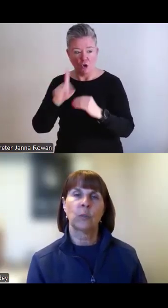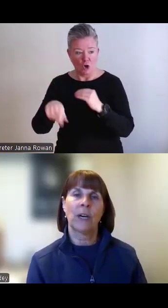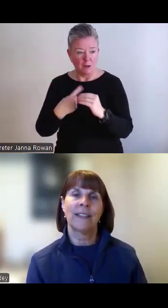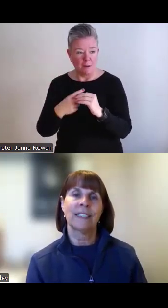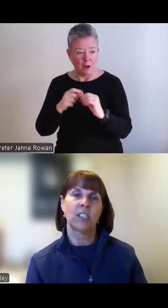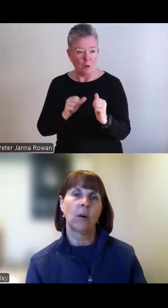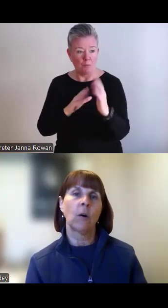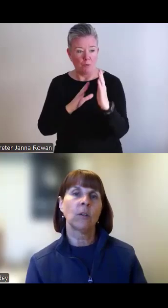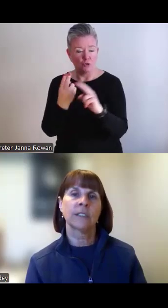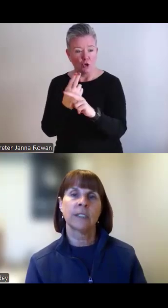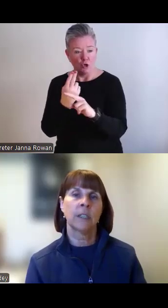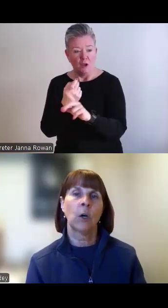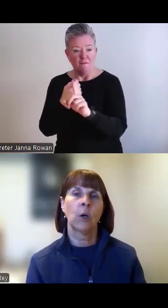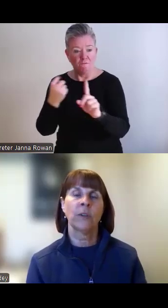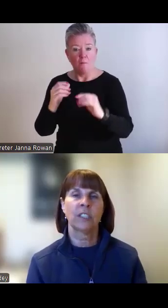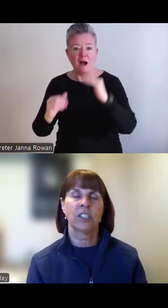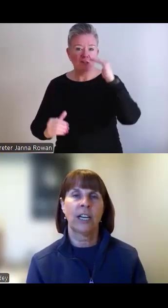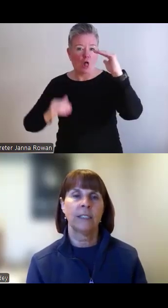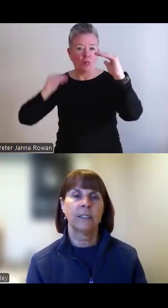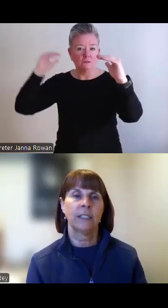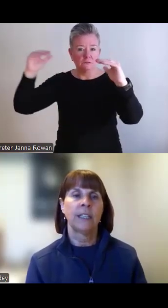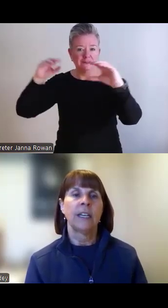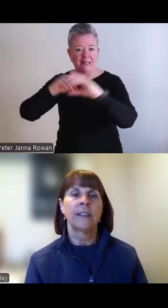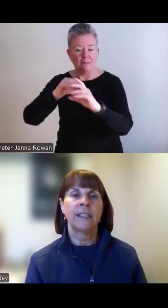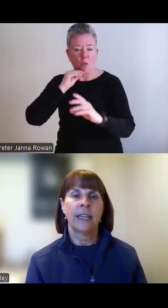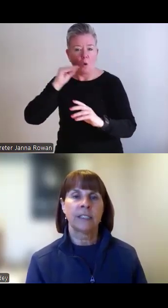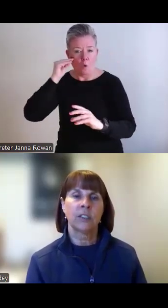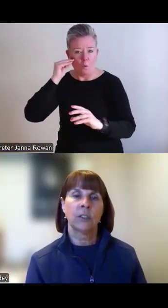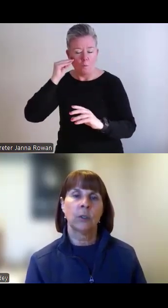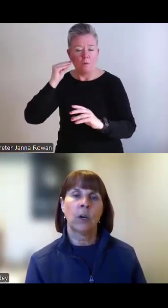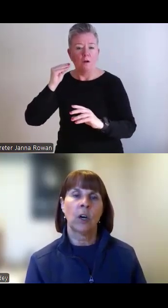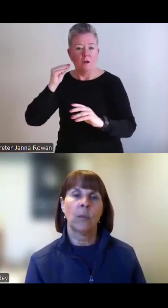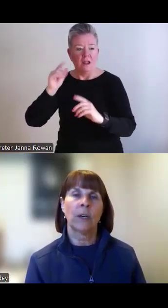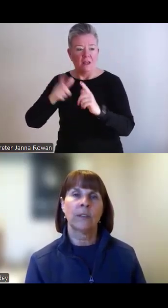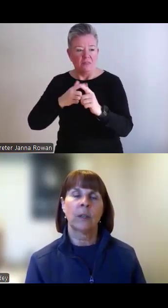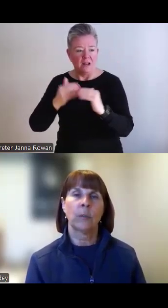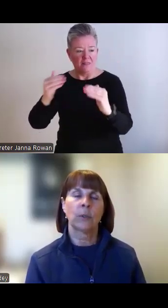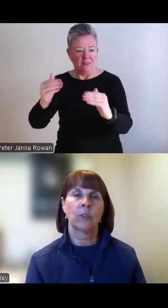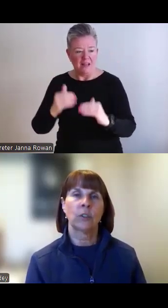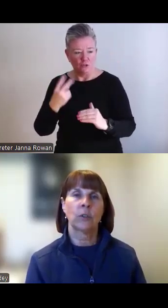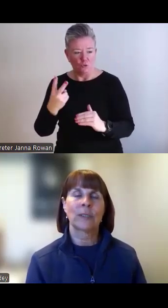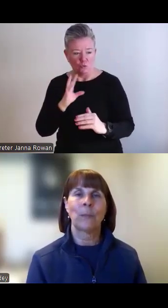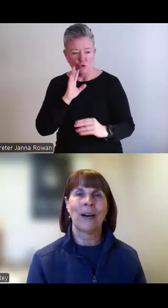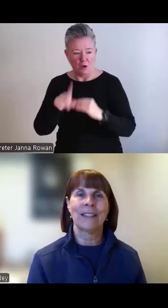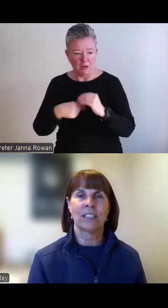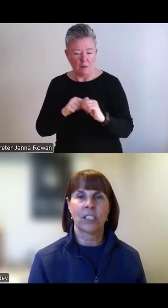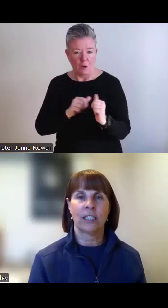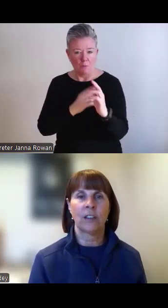used by the adults in the home with the child. The next two are about the approach used by the